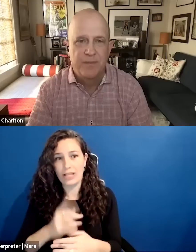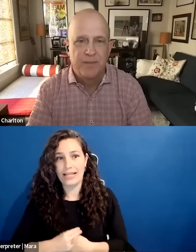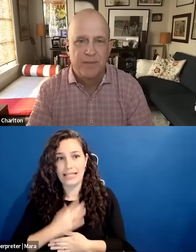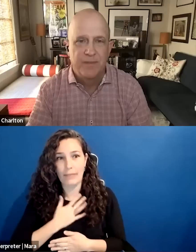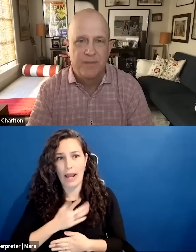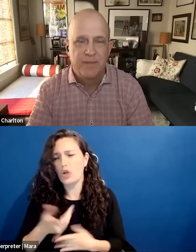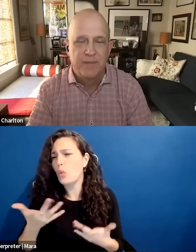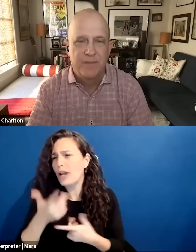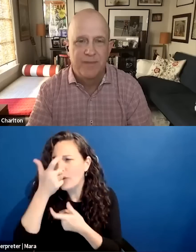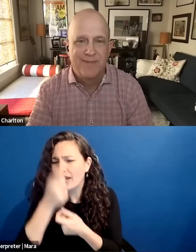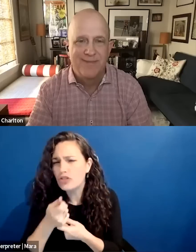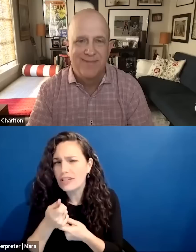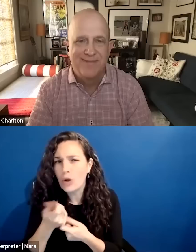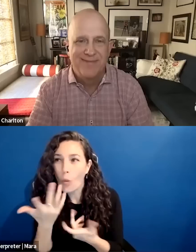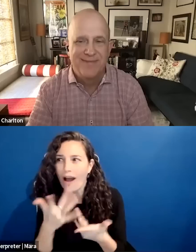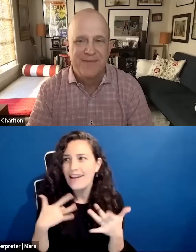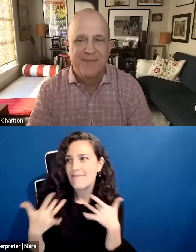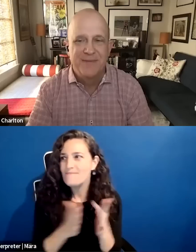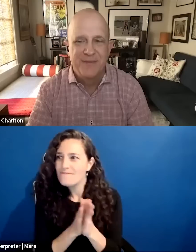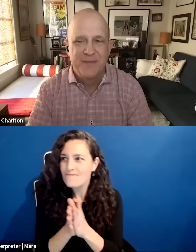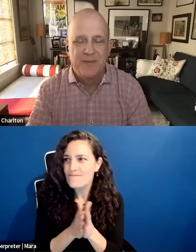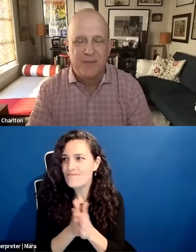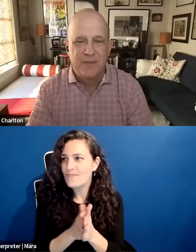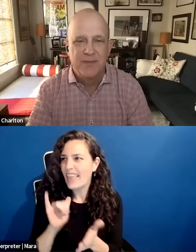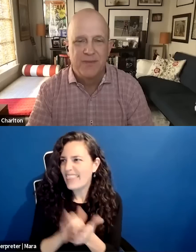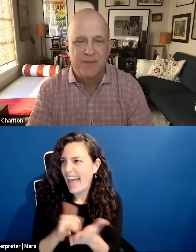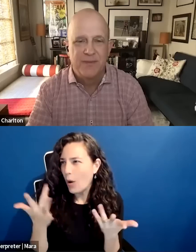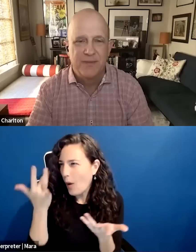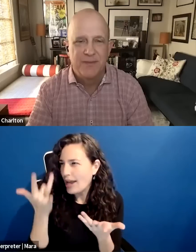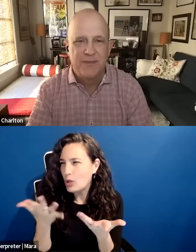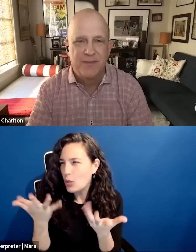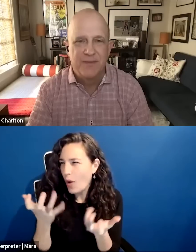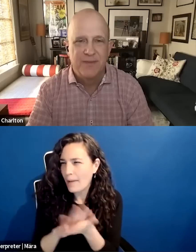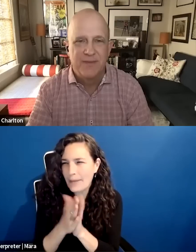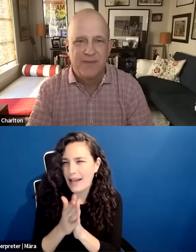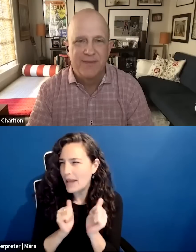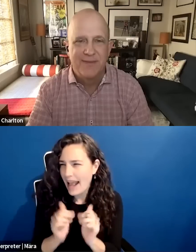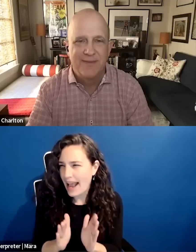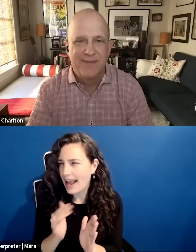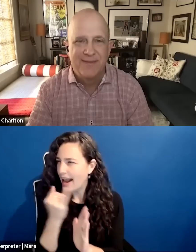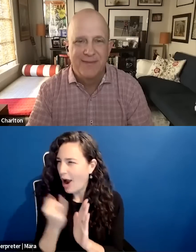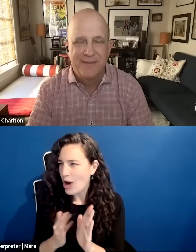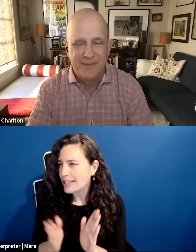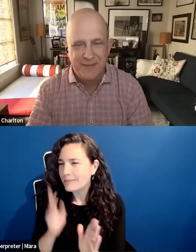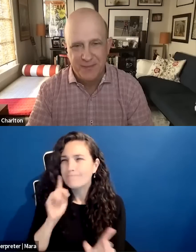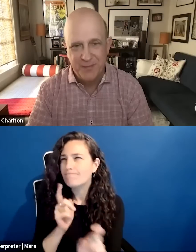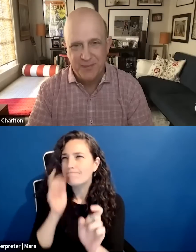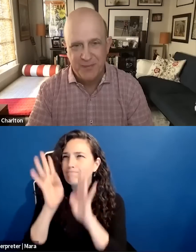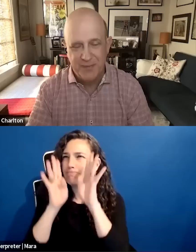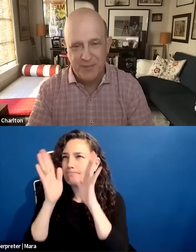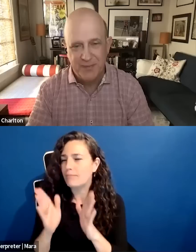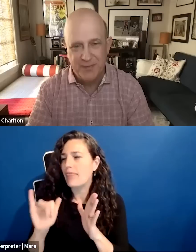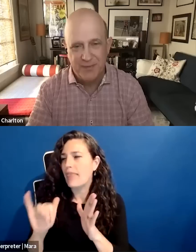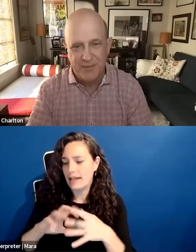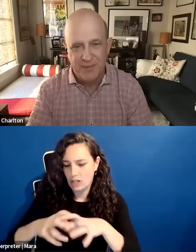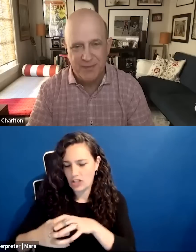like what gets you excited to act and be an artist. So the intersection of those three areas